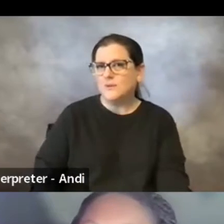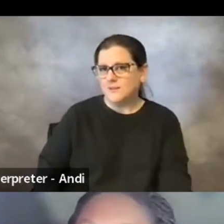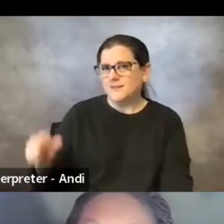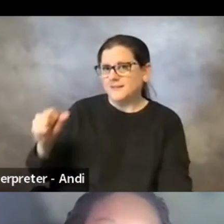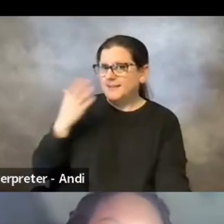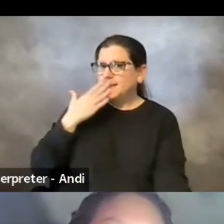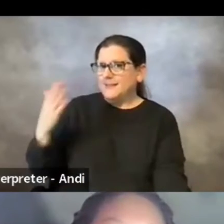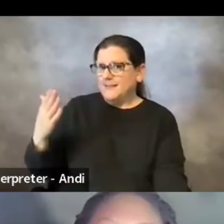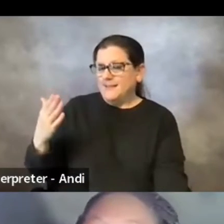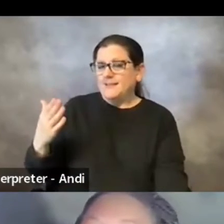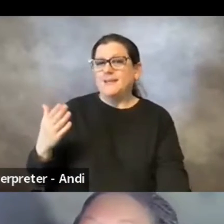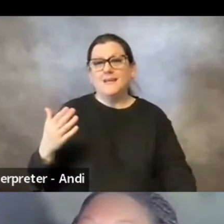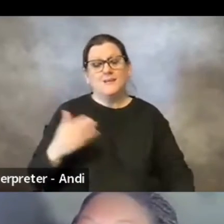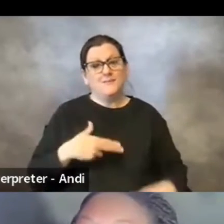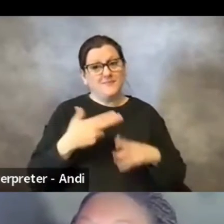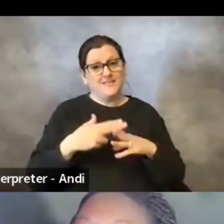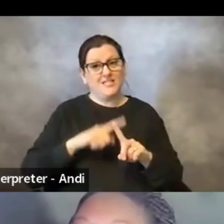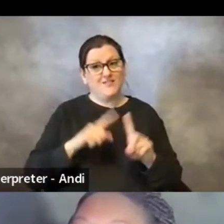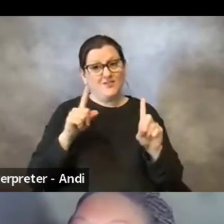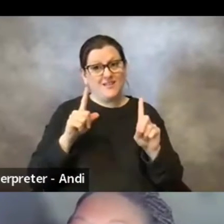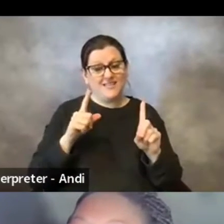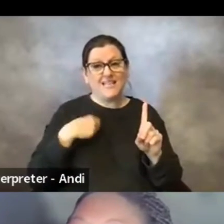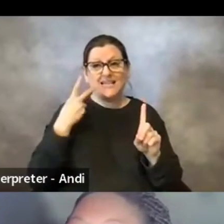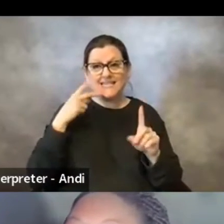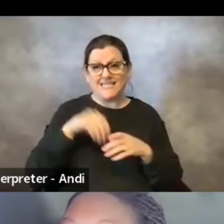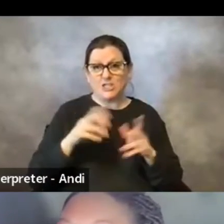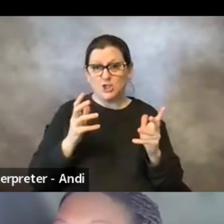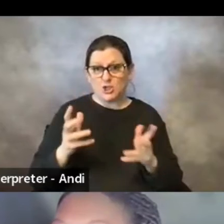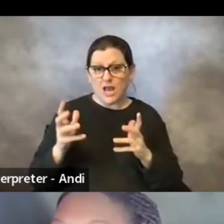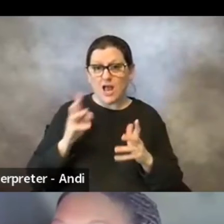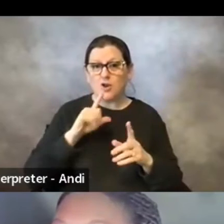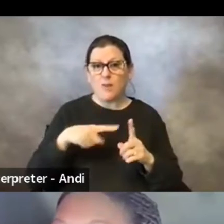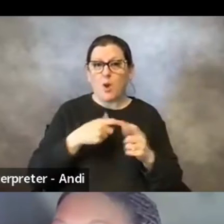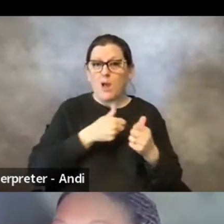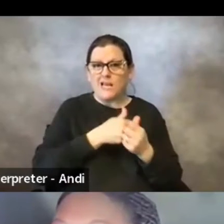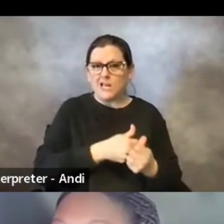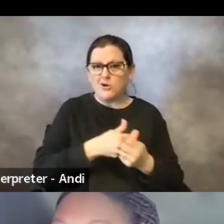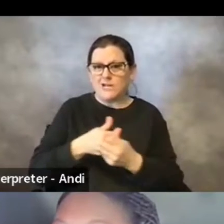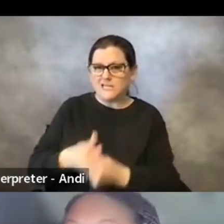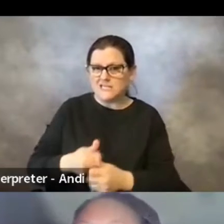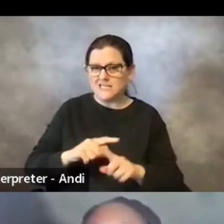Speaking of differences, I also saw something in our chat about adherence differences between older adults with brain injury